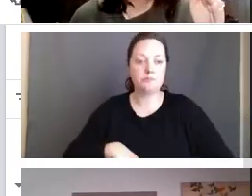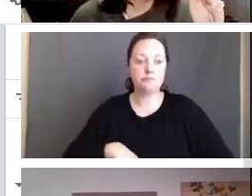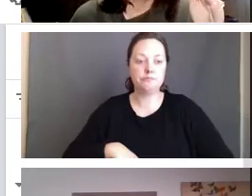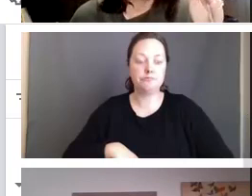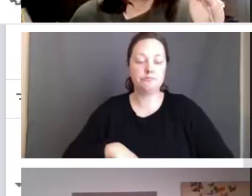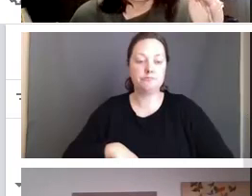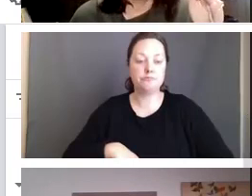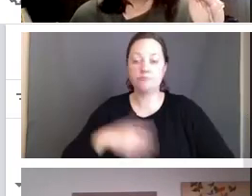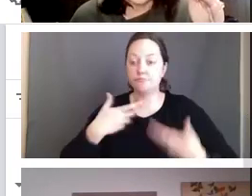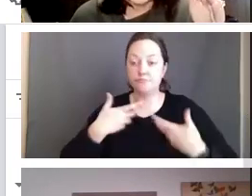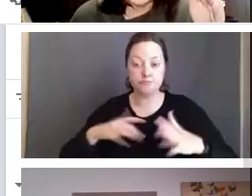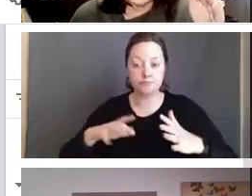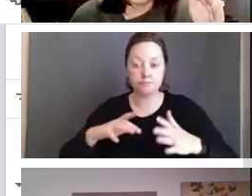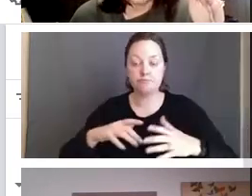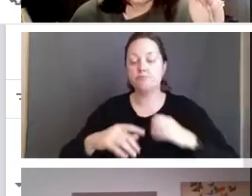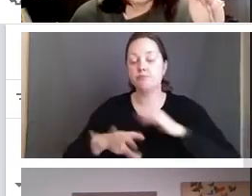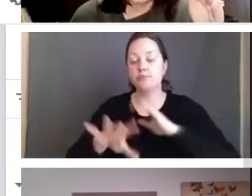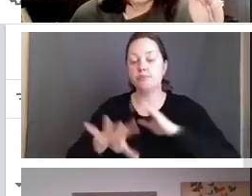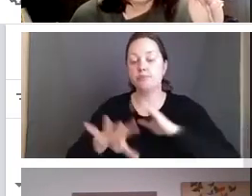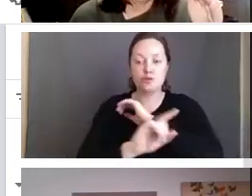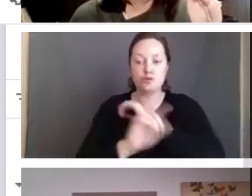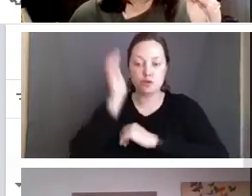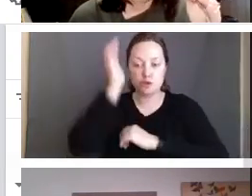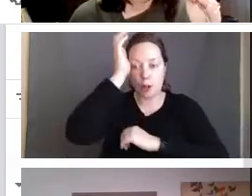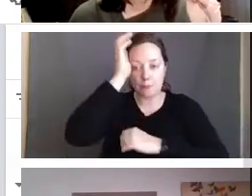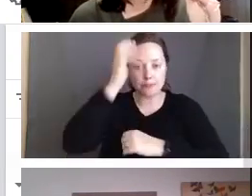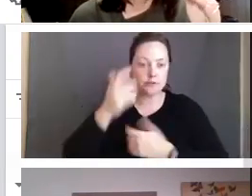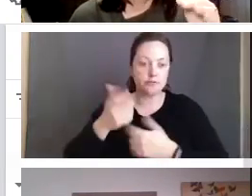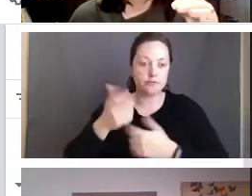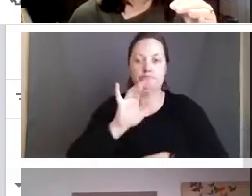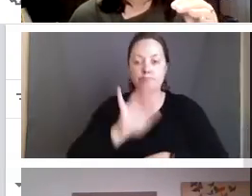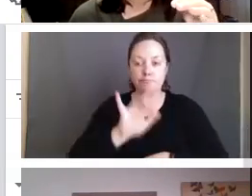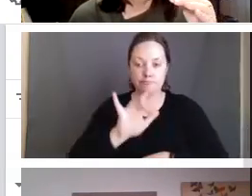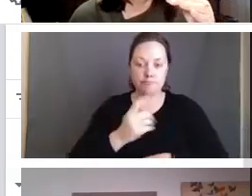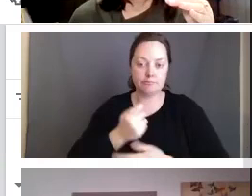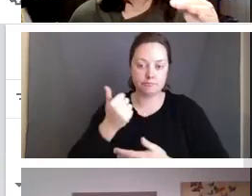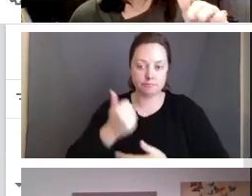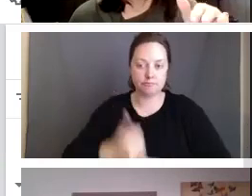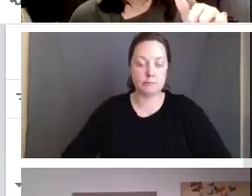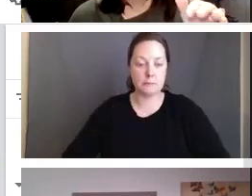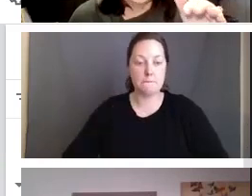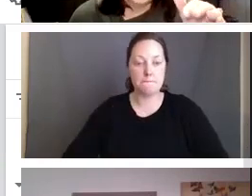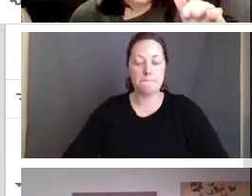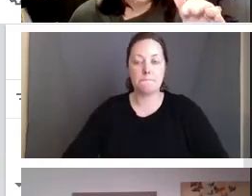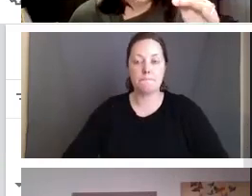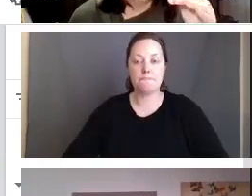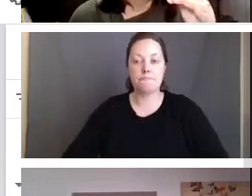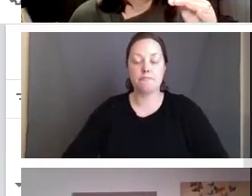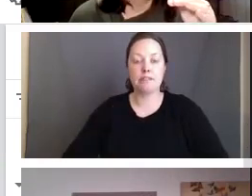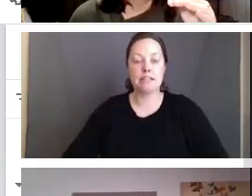Click placeholder, there is your reminder. Put something in there.